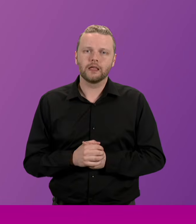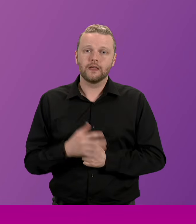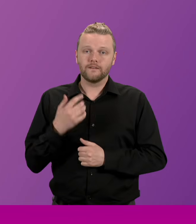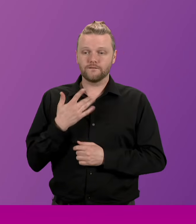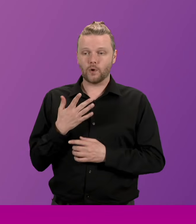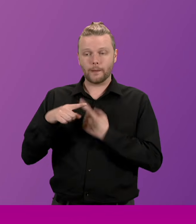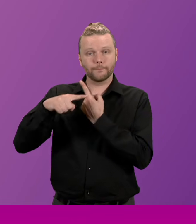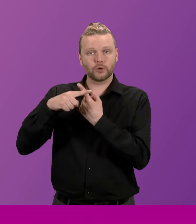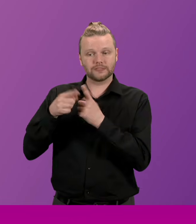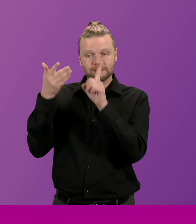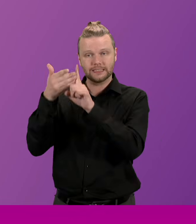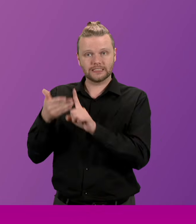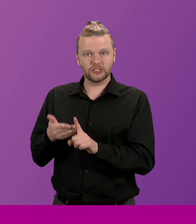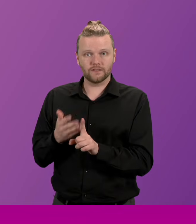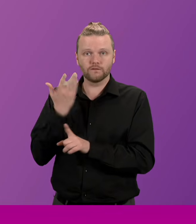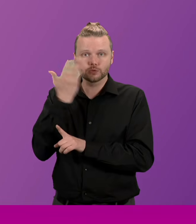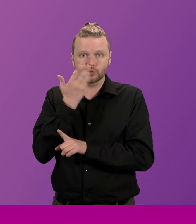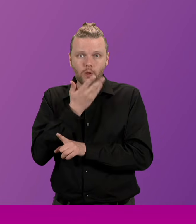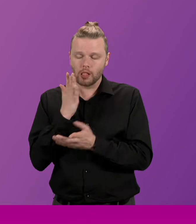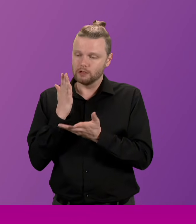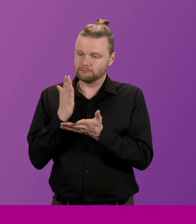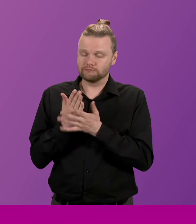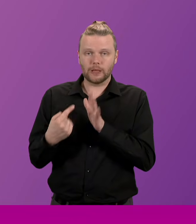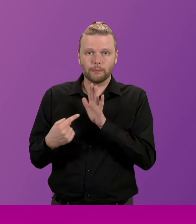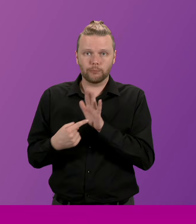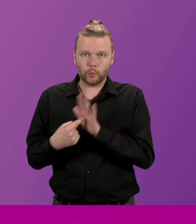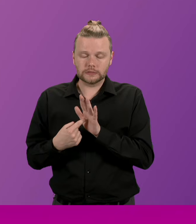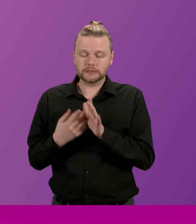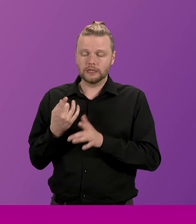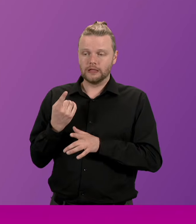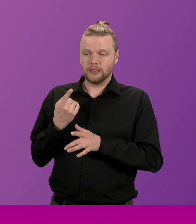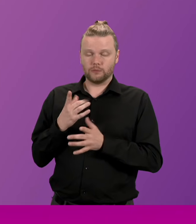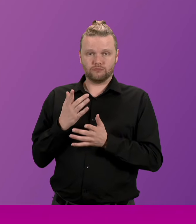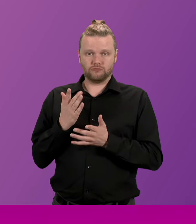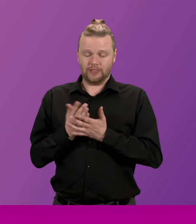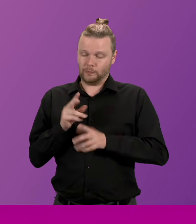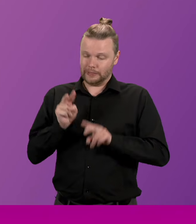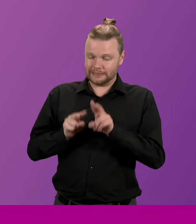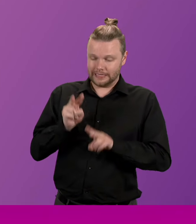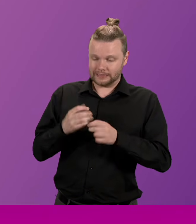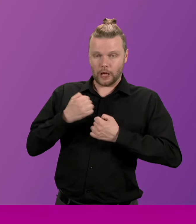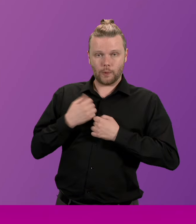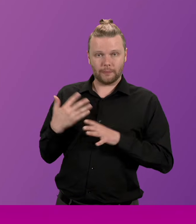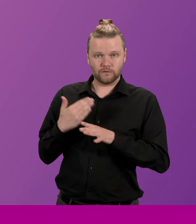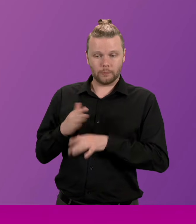One important measure that the Government uses to assess our performance in that respect is